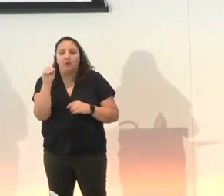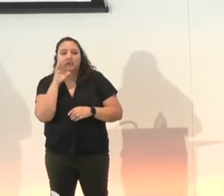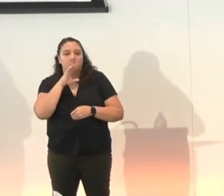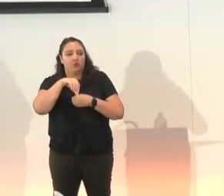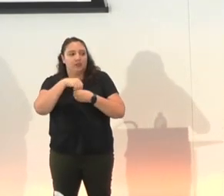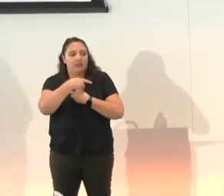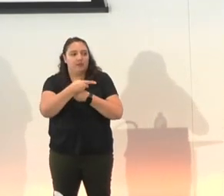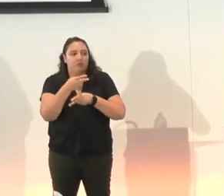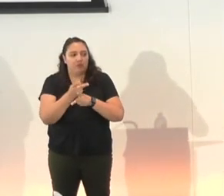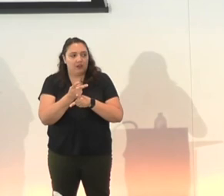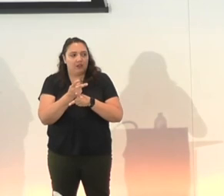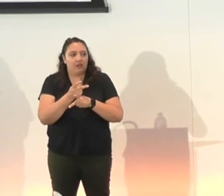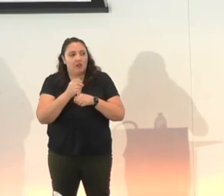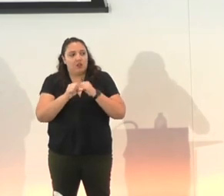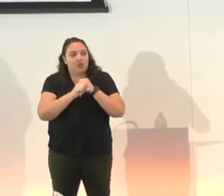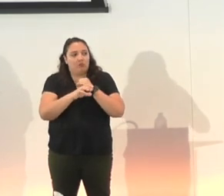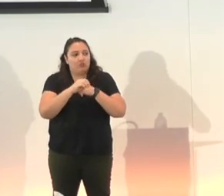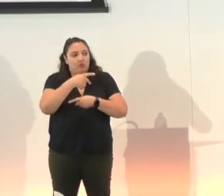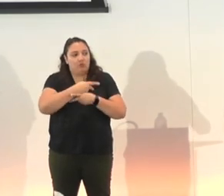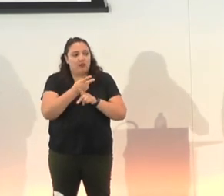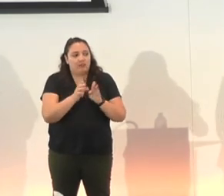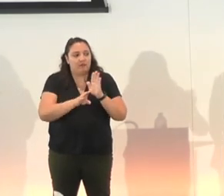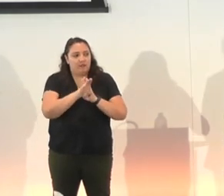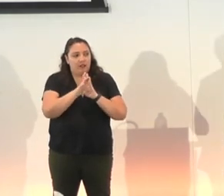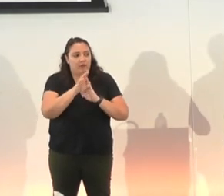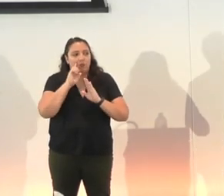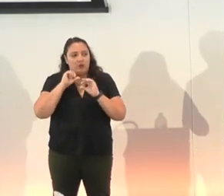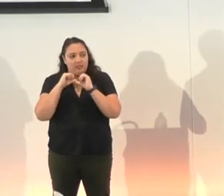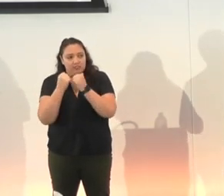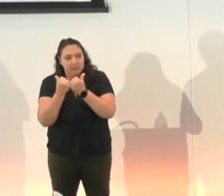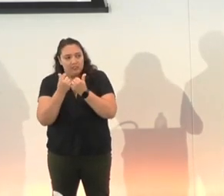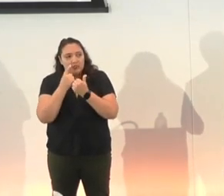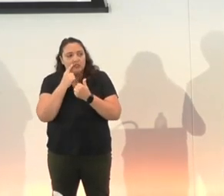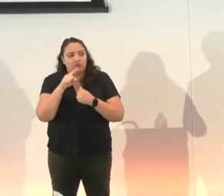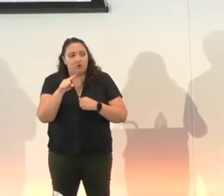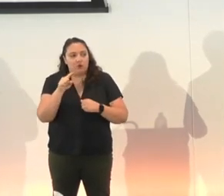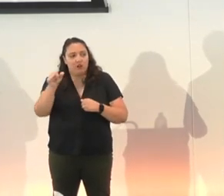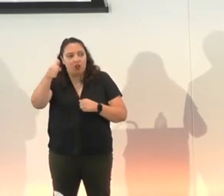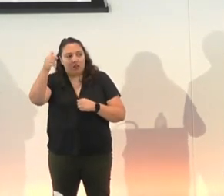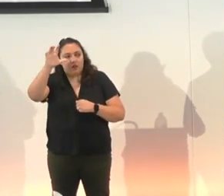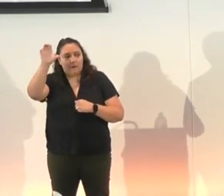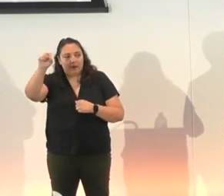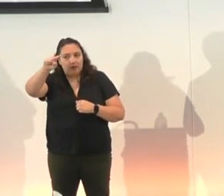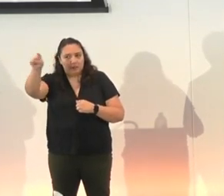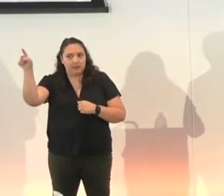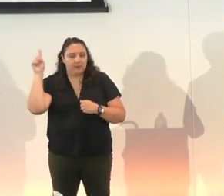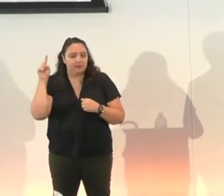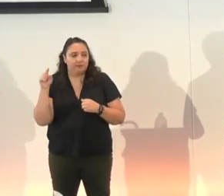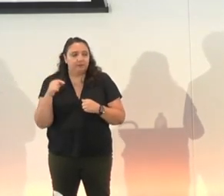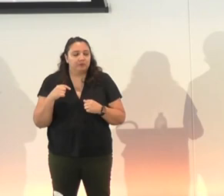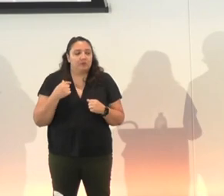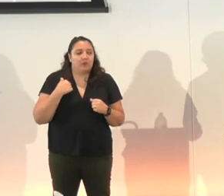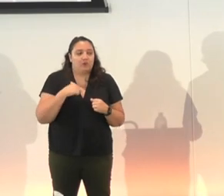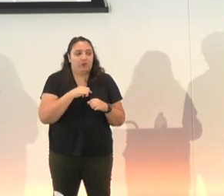commercial product development for an agency so we do it for other companies. And we do -- I'm